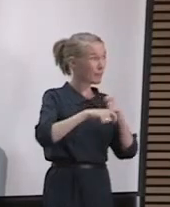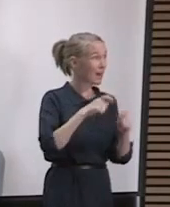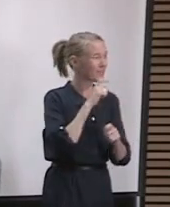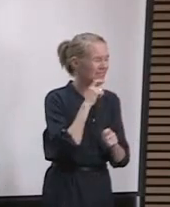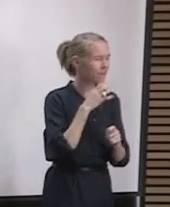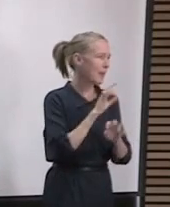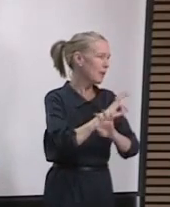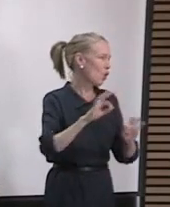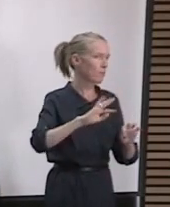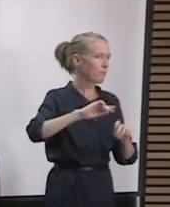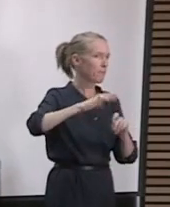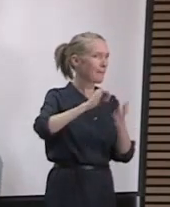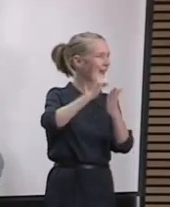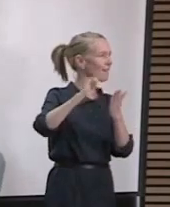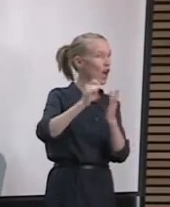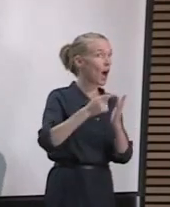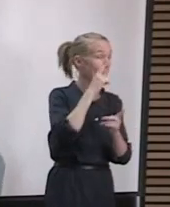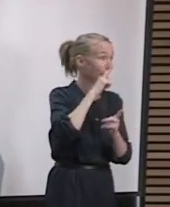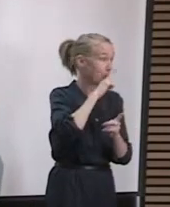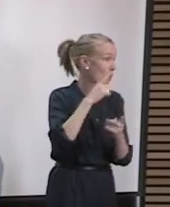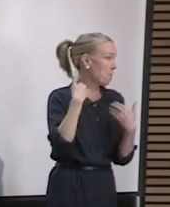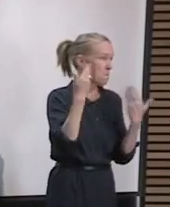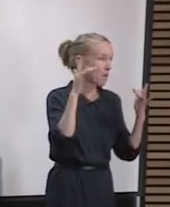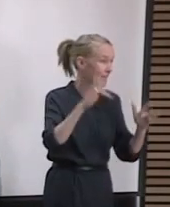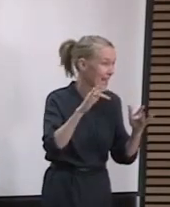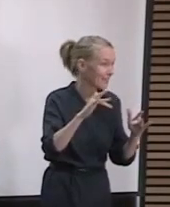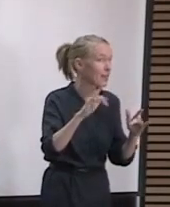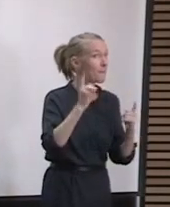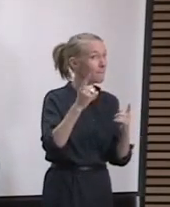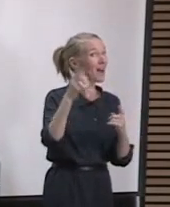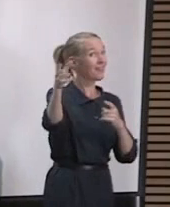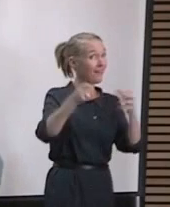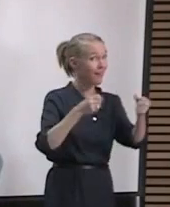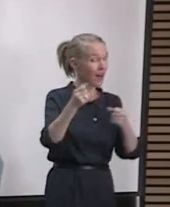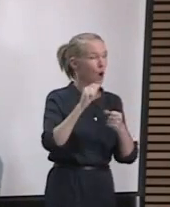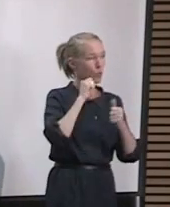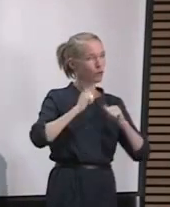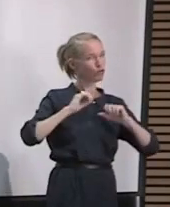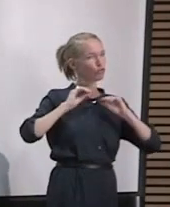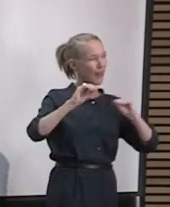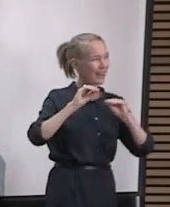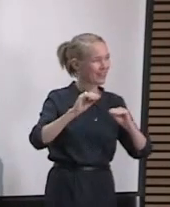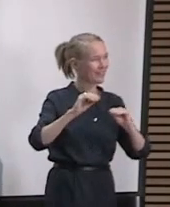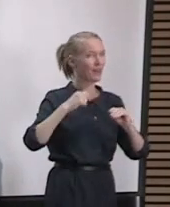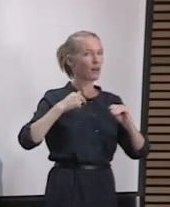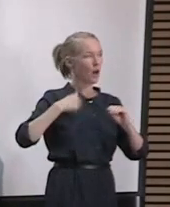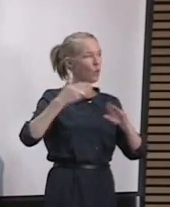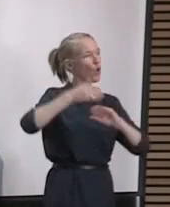agency support. We are looking to directly employ on decent wages, additional personnel who will be trained and